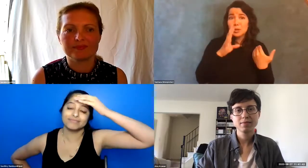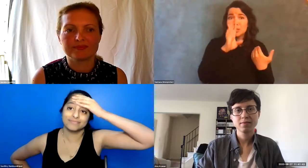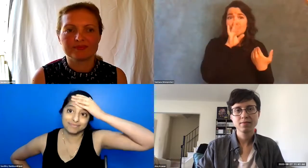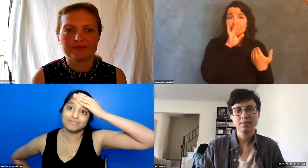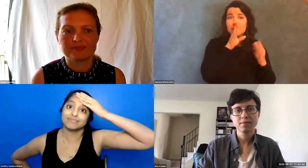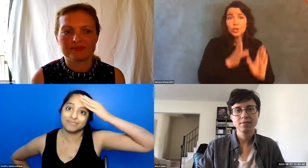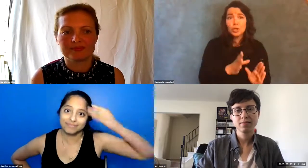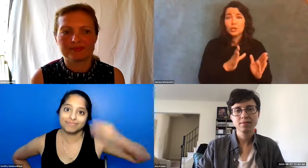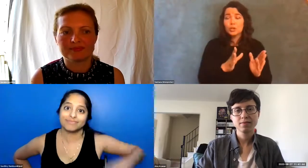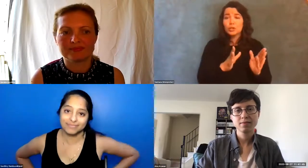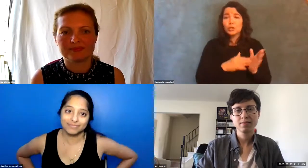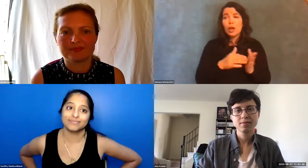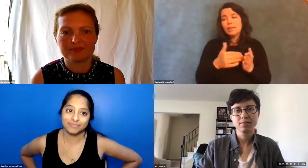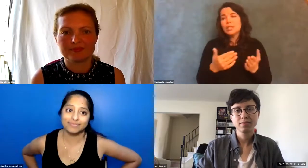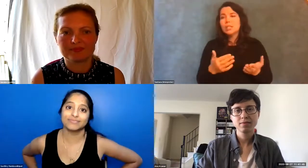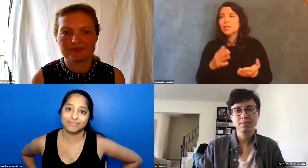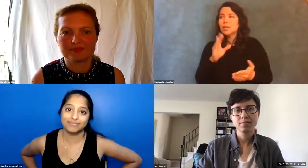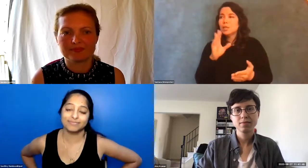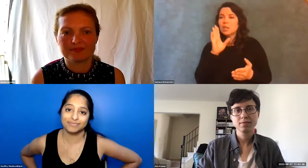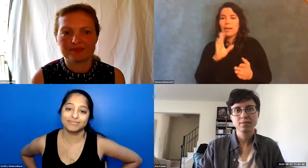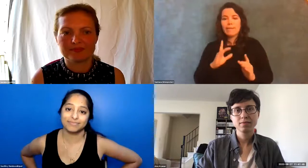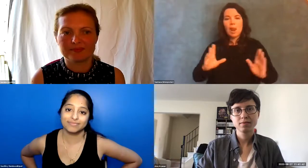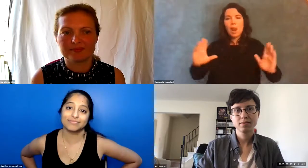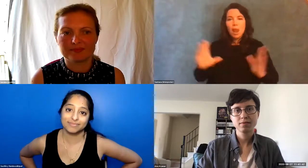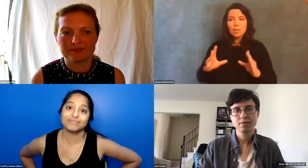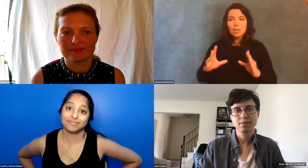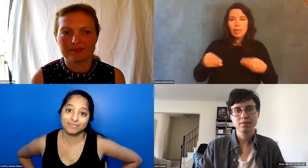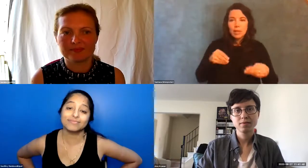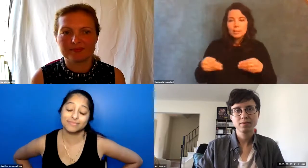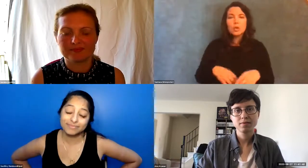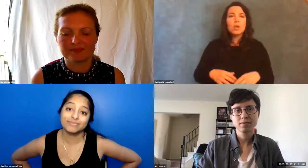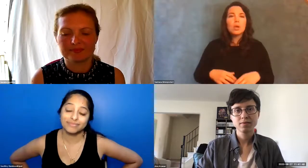istle show less variable, less flexible word order than all the speakers.